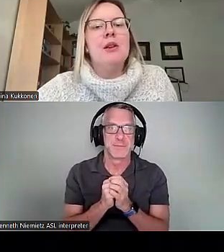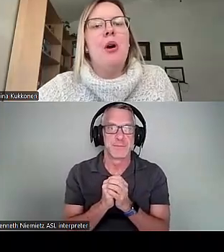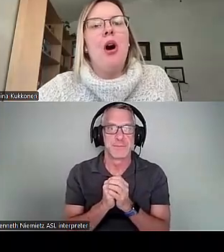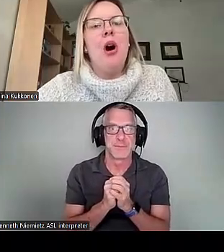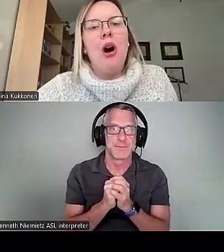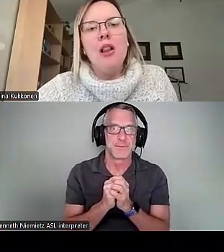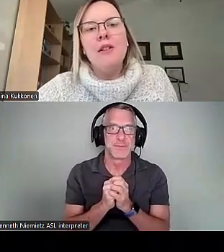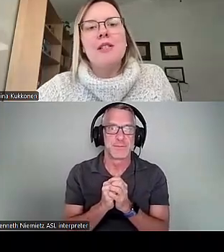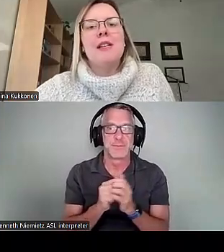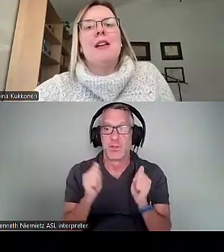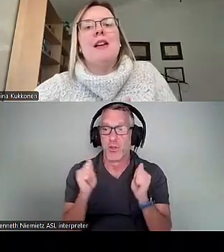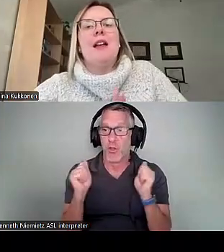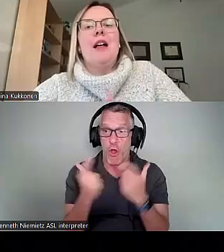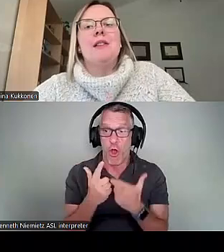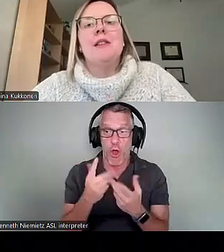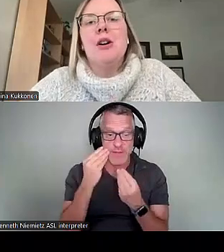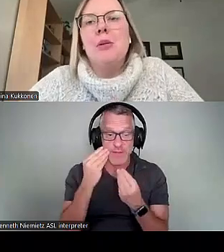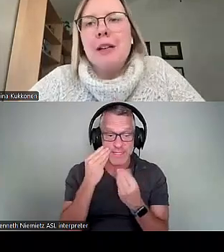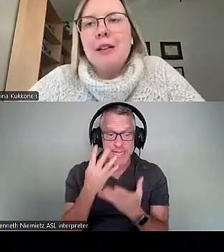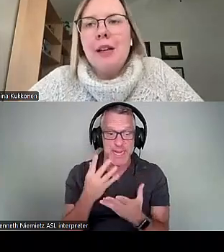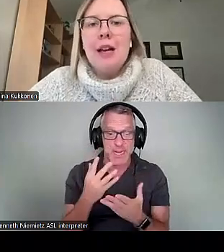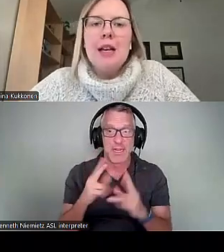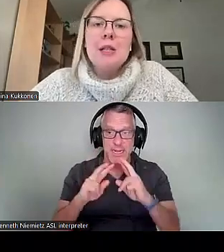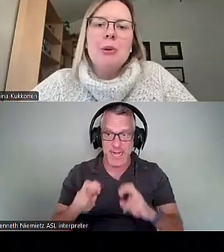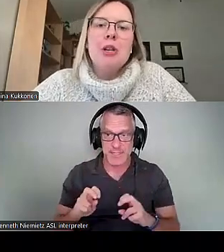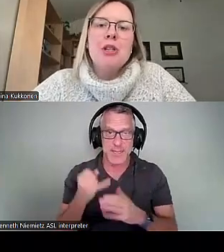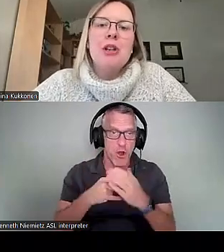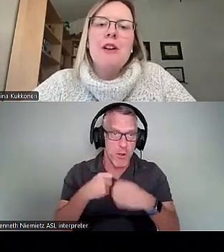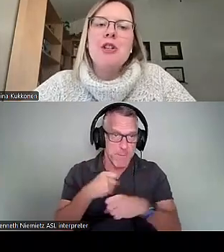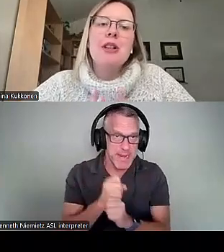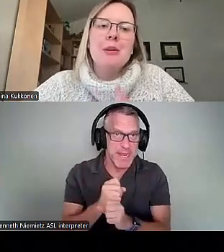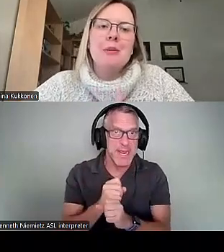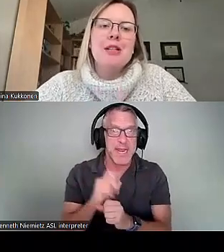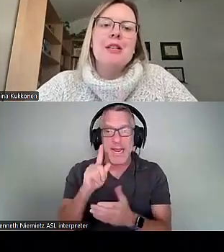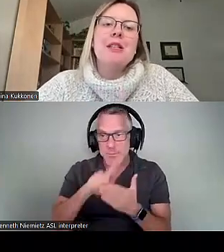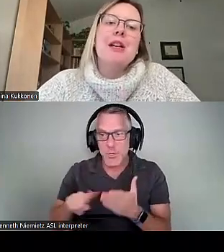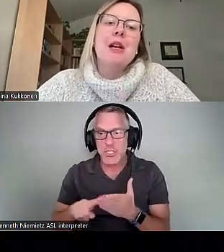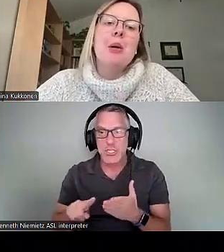So all of this data analysis, art making and exploration eventually led me to designing a